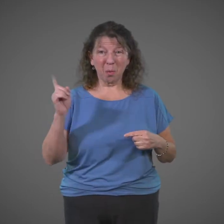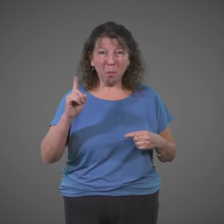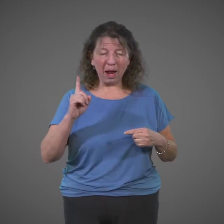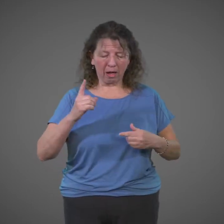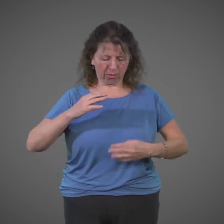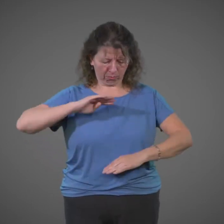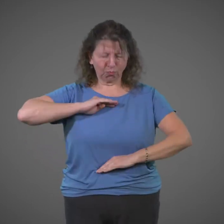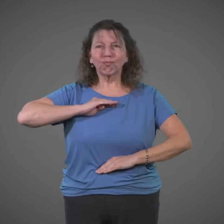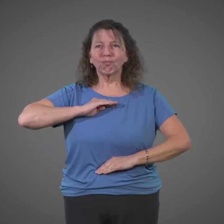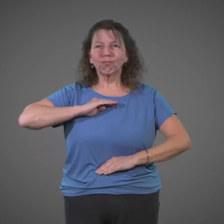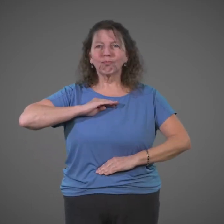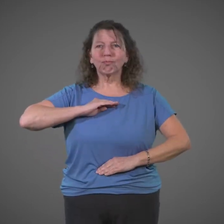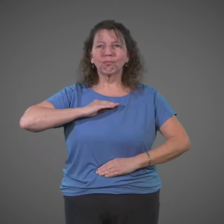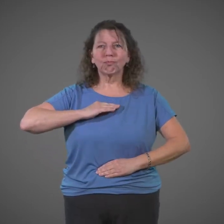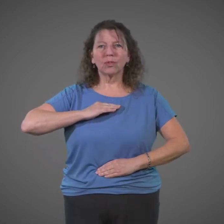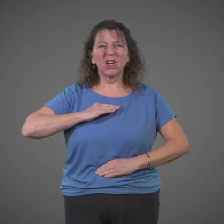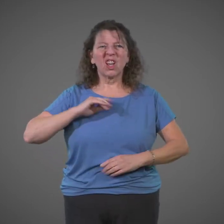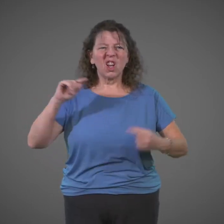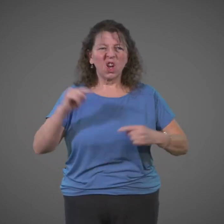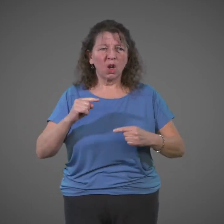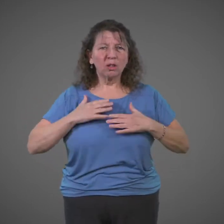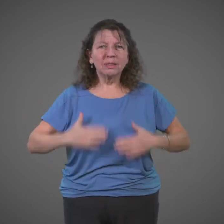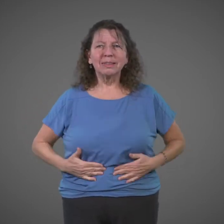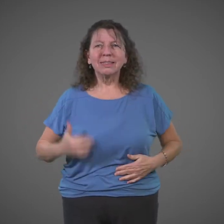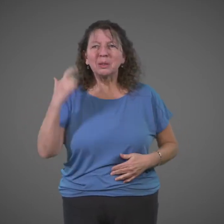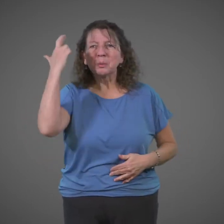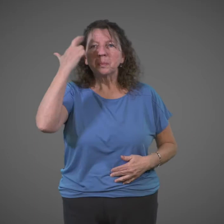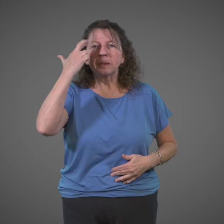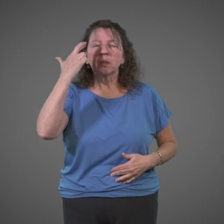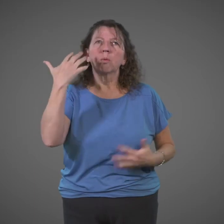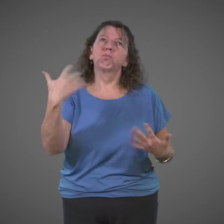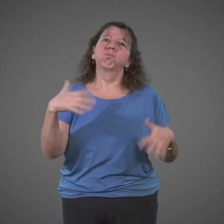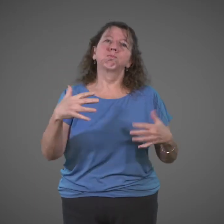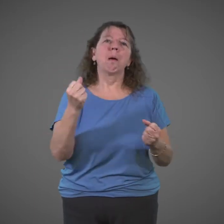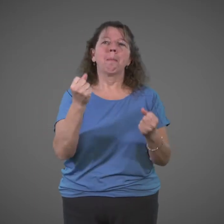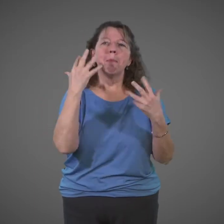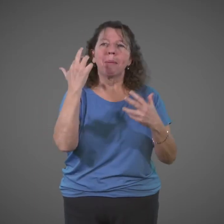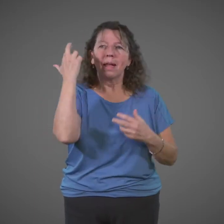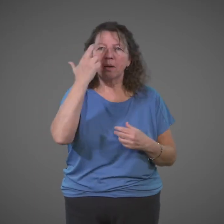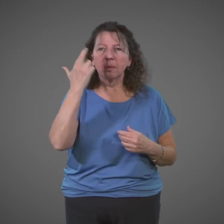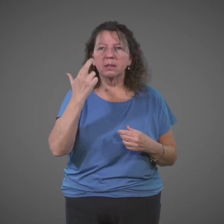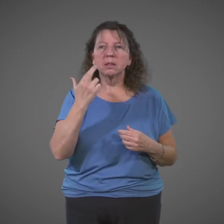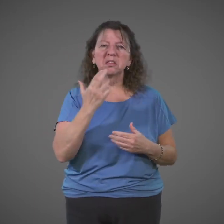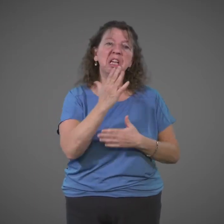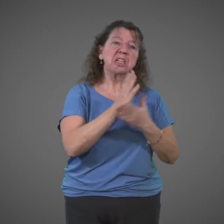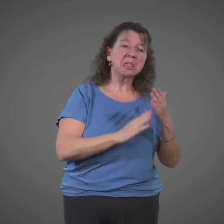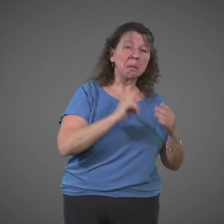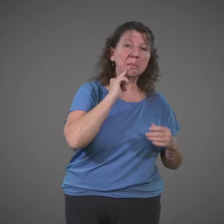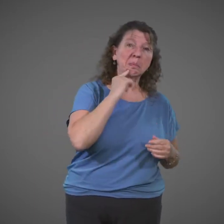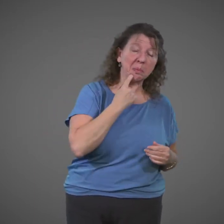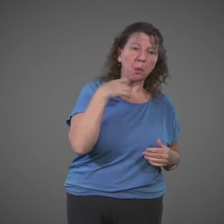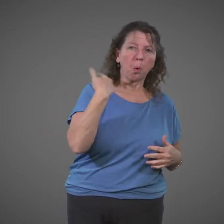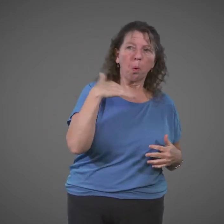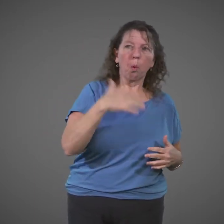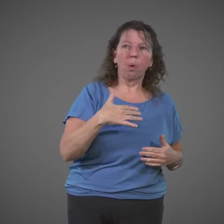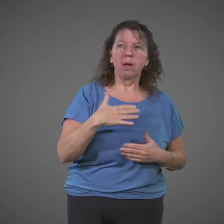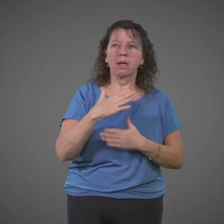Your chest area extends from your neck to around your stomach and there are many reasons you might have pain in that region.